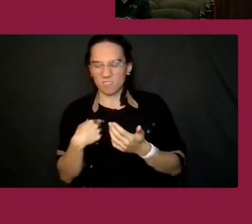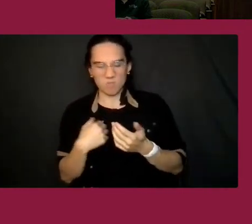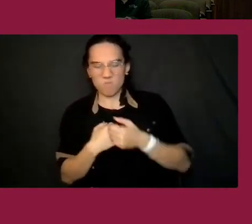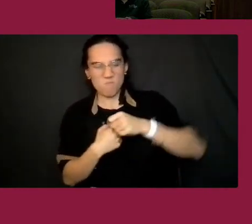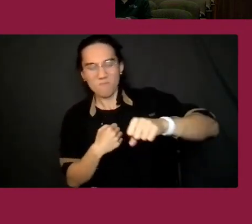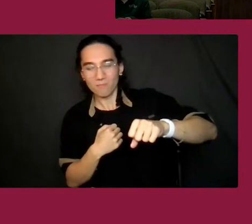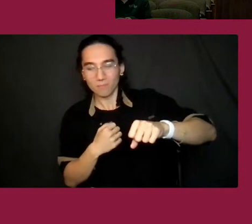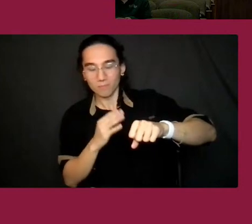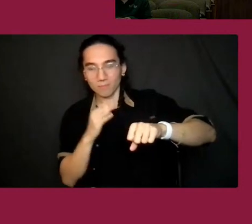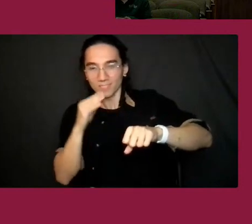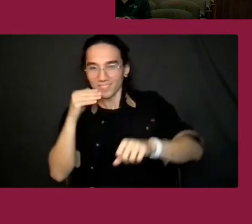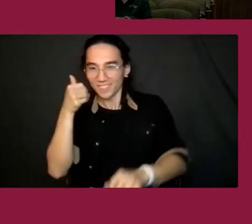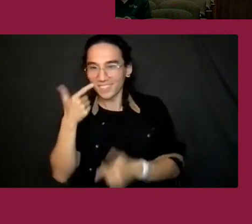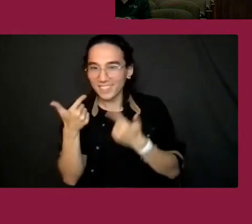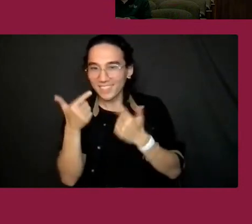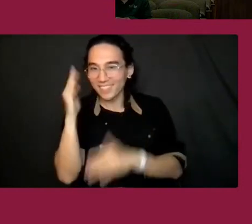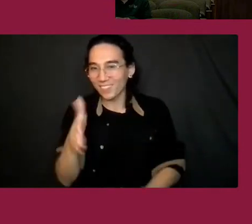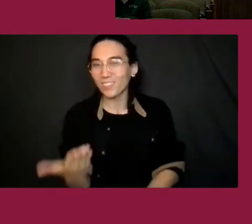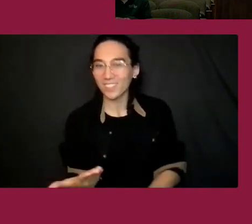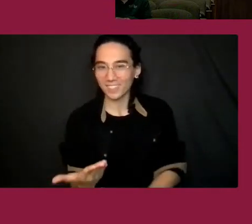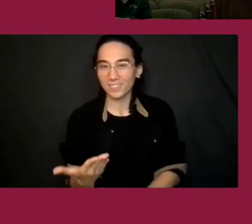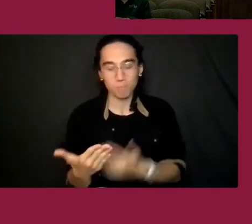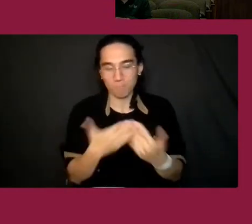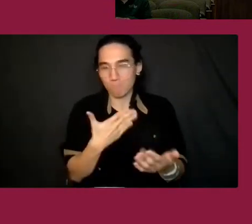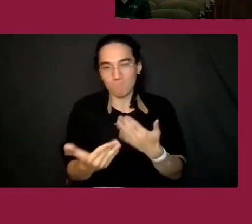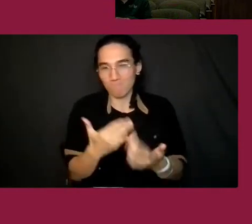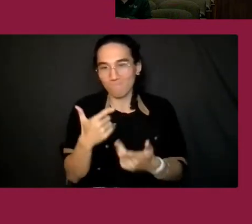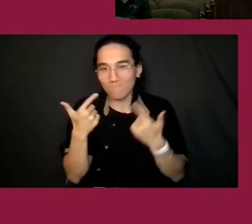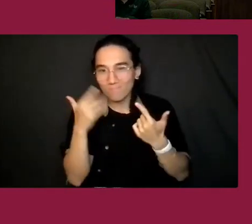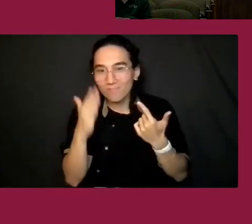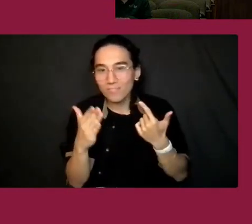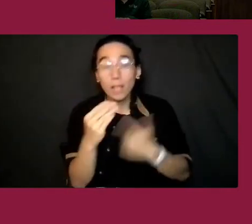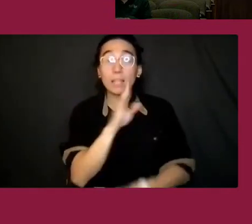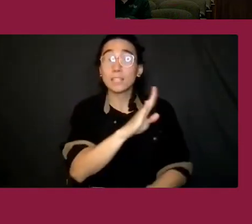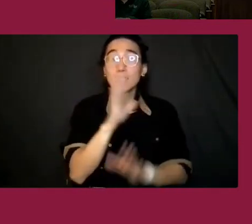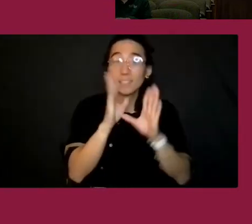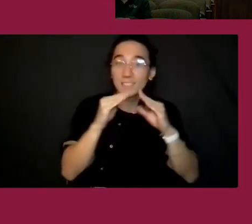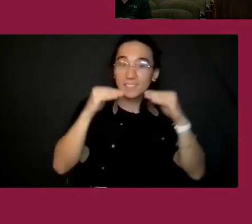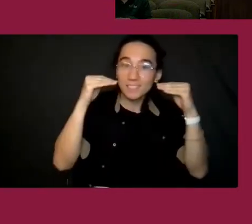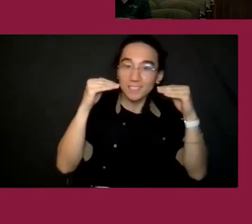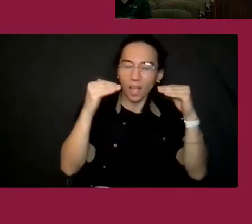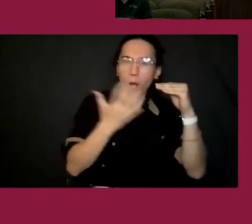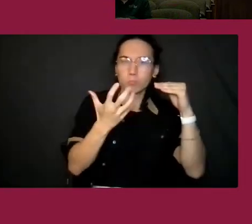He also had a very generous smile. Though I did not always agree with his position